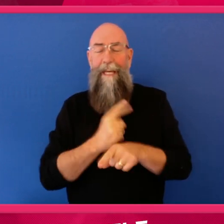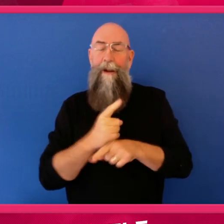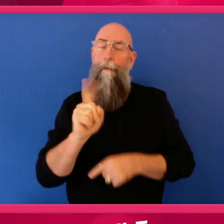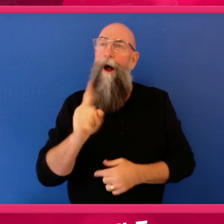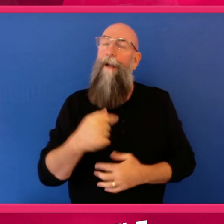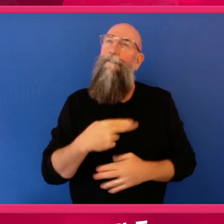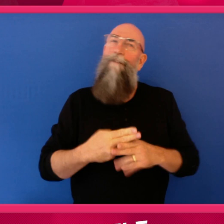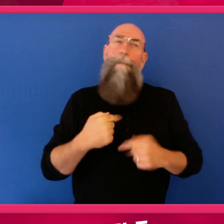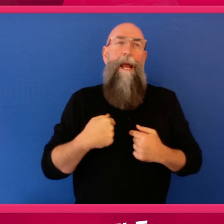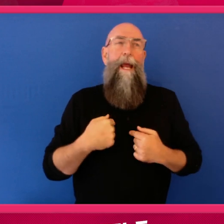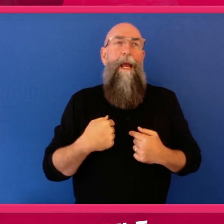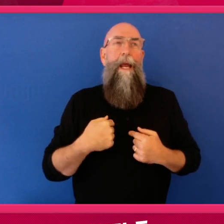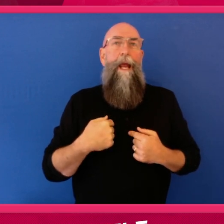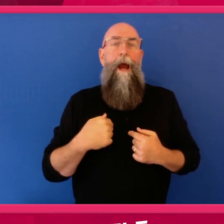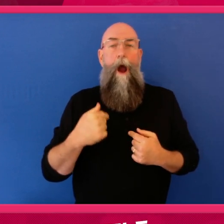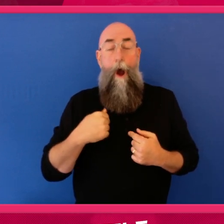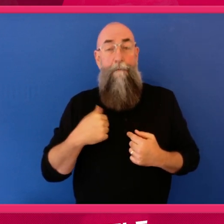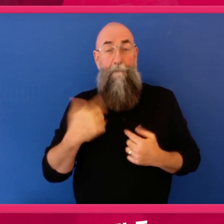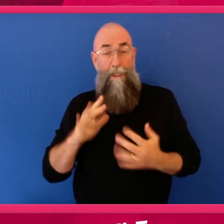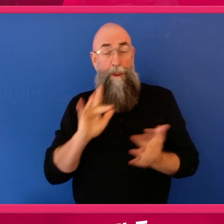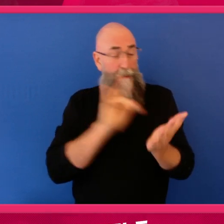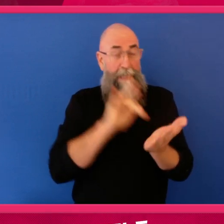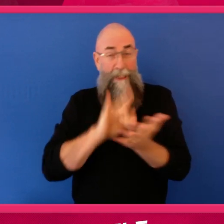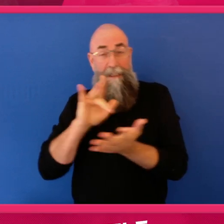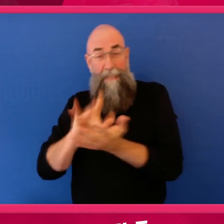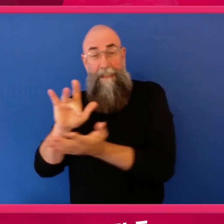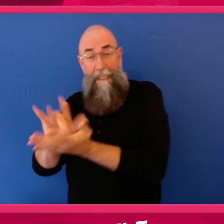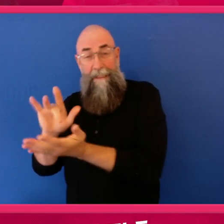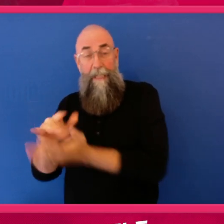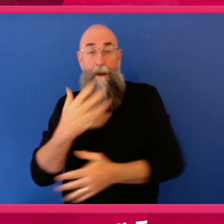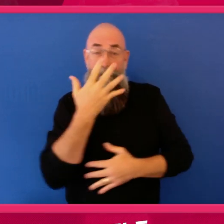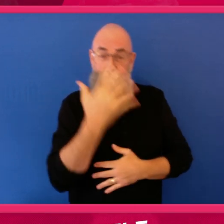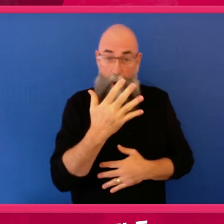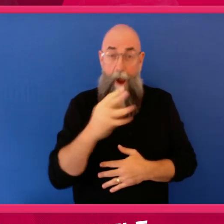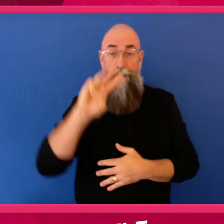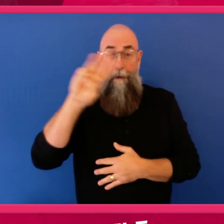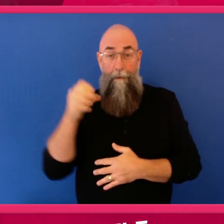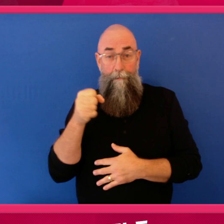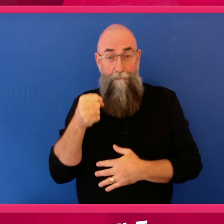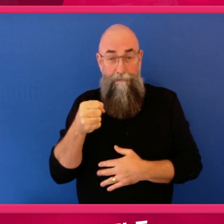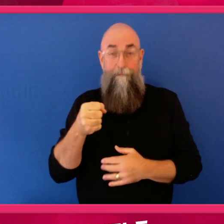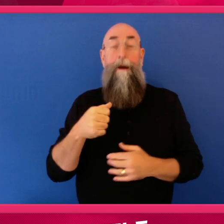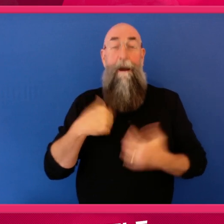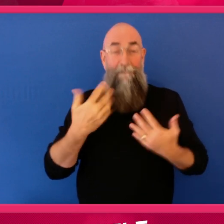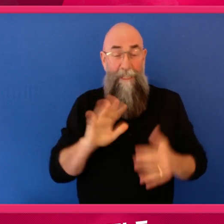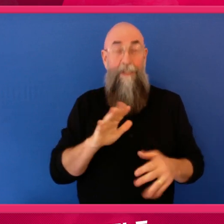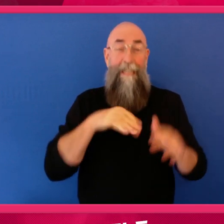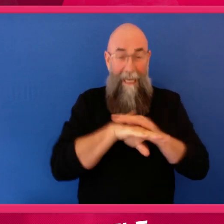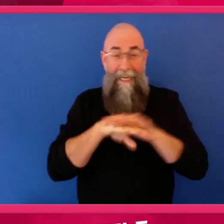I've found out? I've been to five games, right, been to five Paralympics. Georgie Tunny: Show off. Yes. Kurt Fearnley: I'm now a fan.